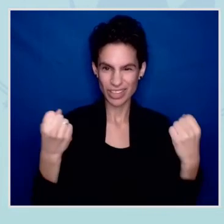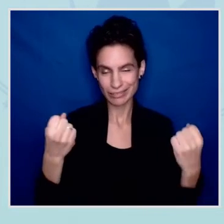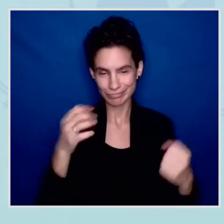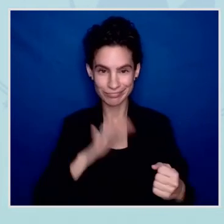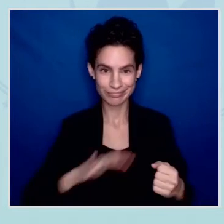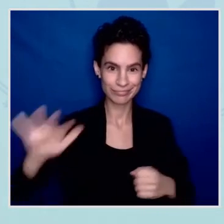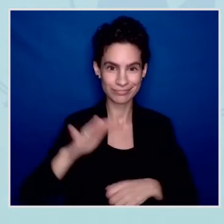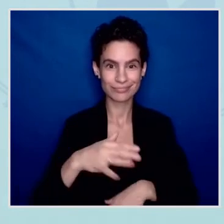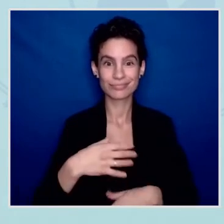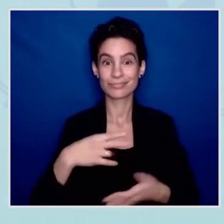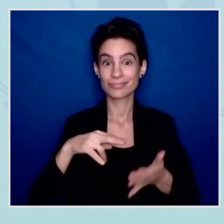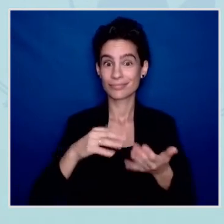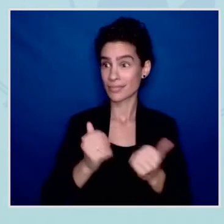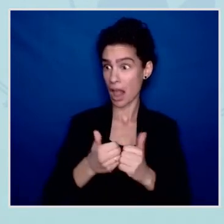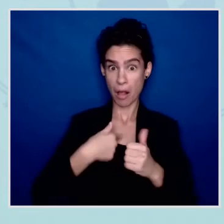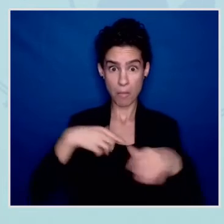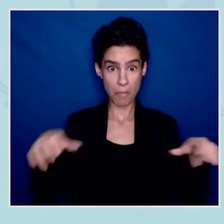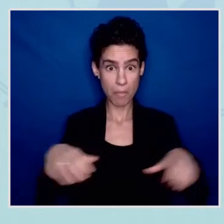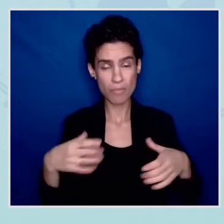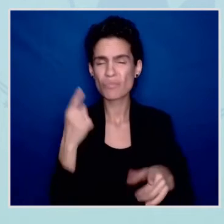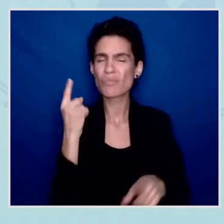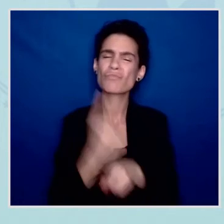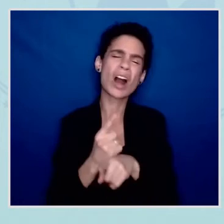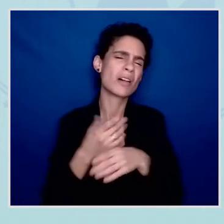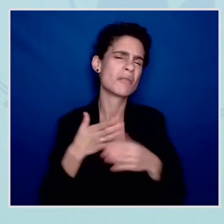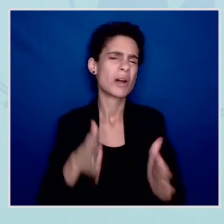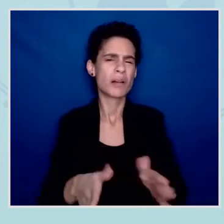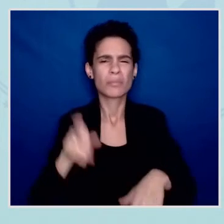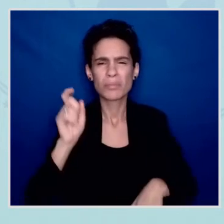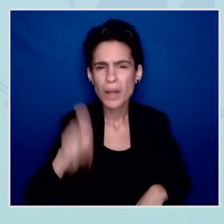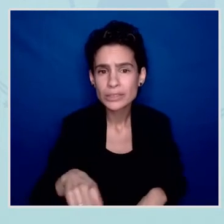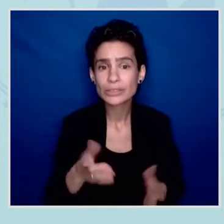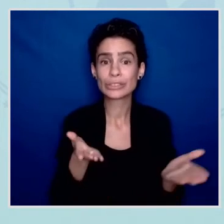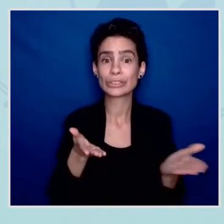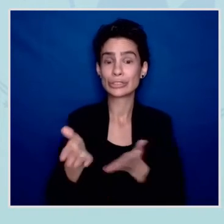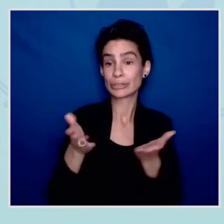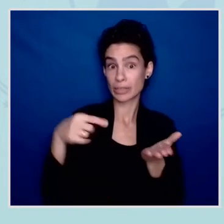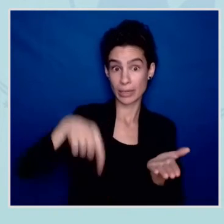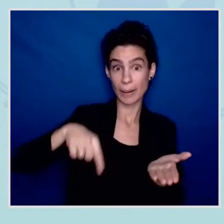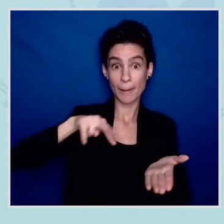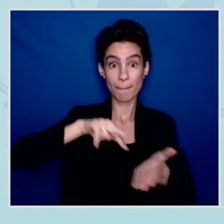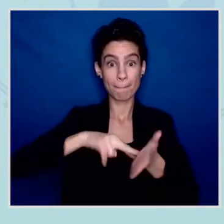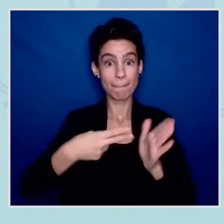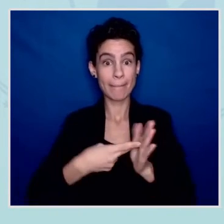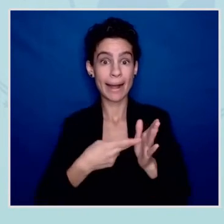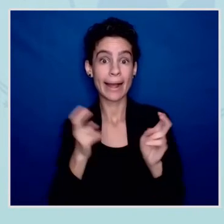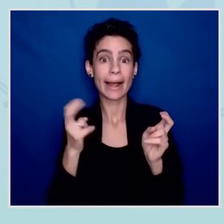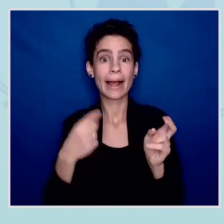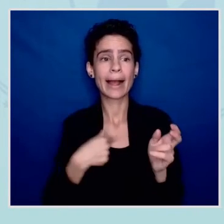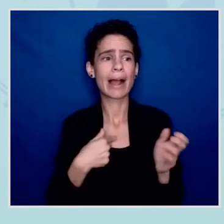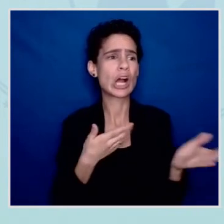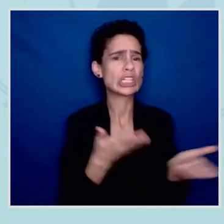SKILLS FOR JOBS IN THEIR OWN COMMUNITIES BUT ALSO STRENGTHEN THE ECONOMIC COMPETITIVENESS OF